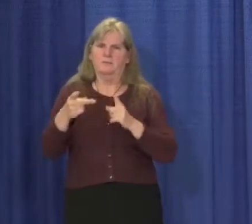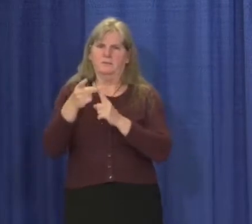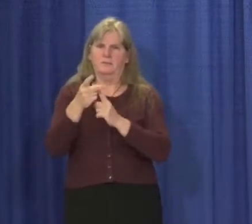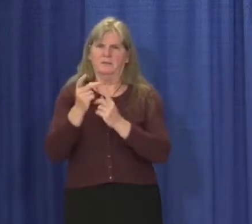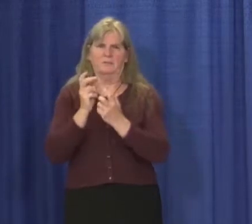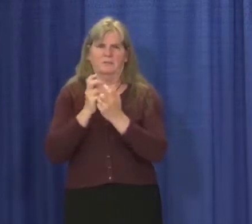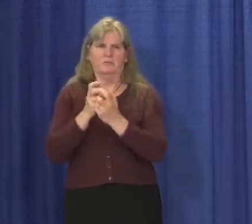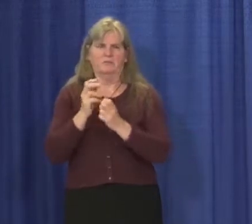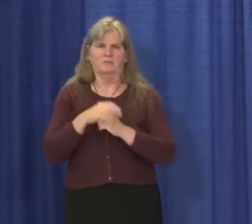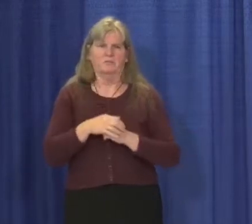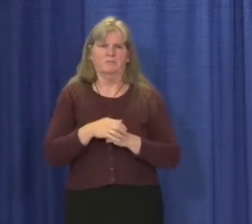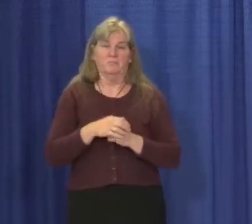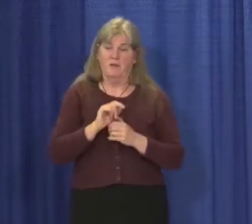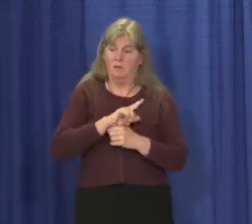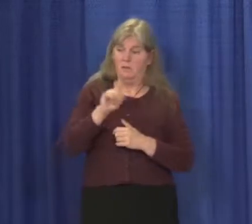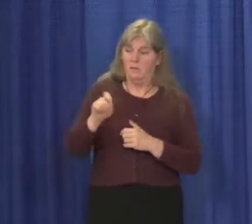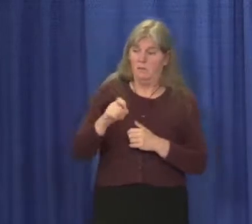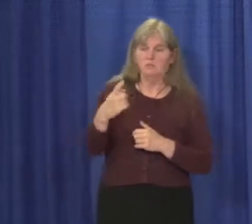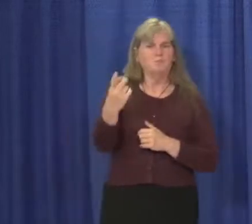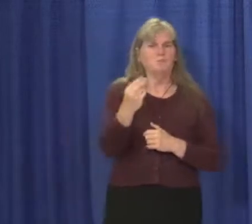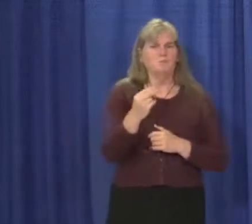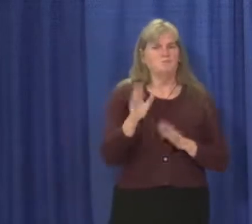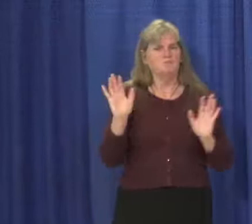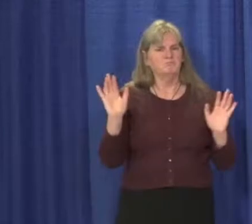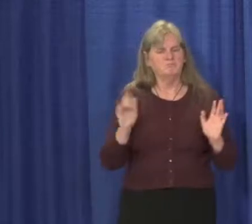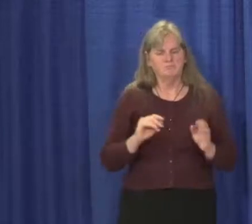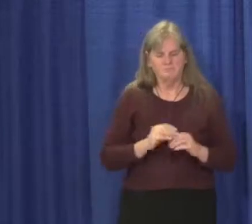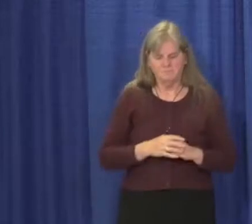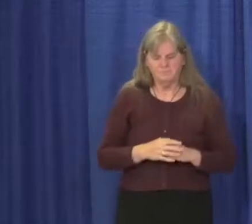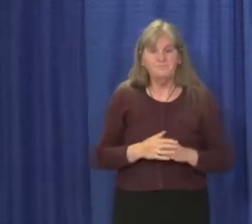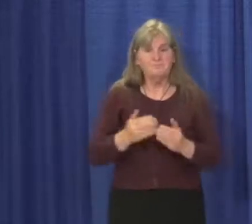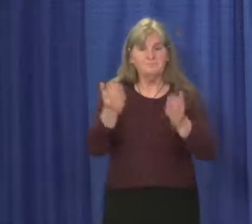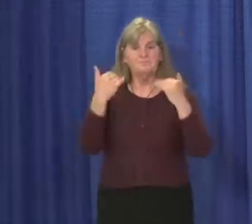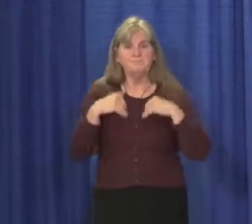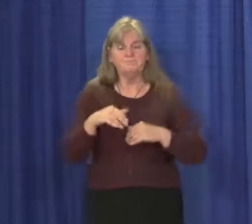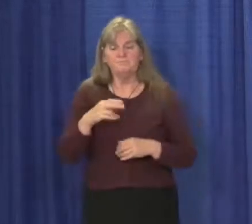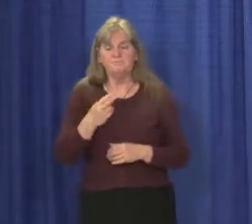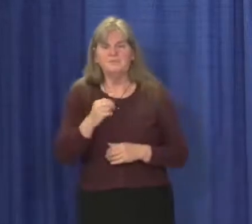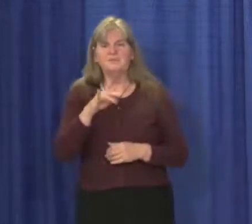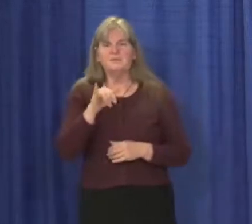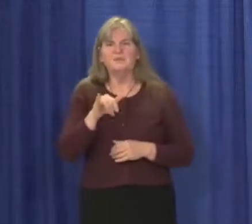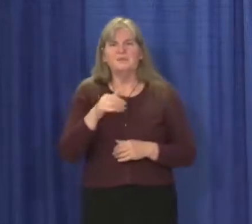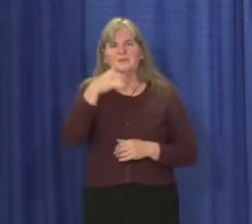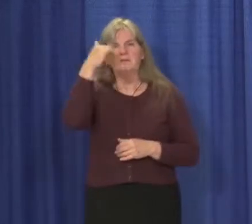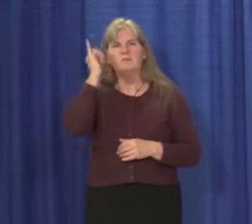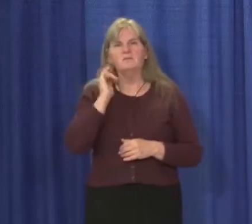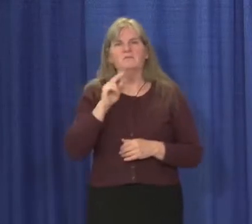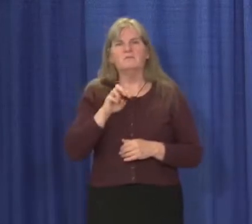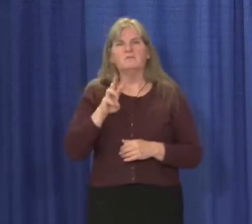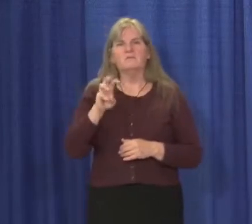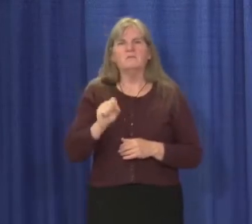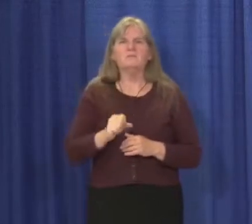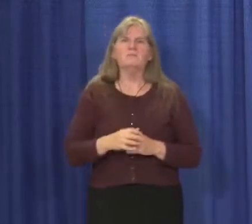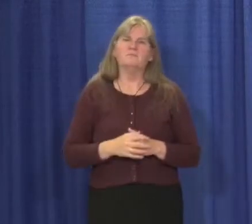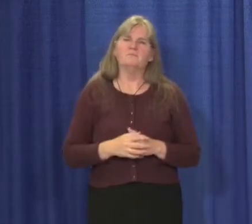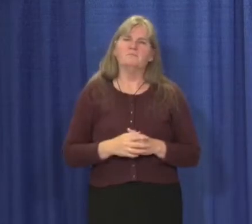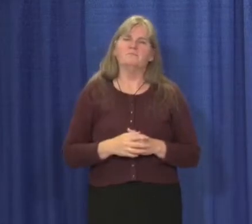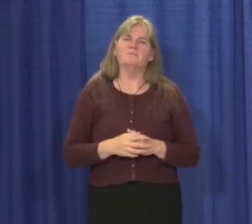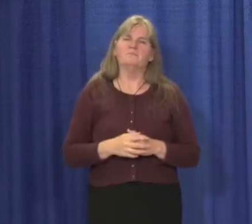Reporter: Just the one. Thank you. Pat: Haley from YUKON news.